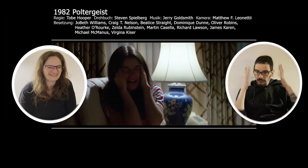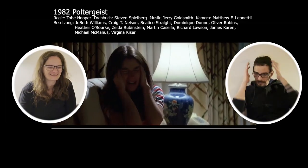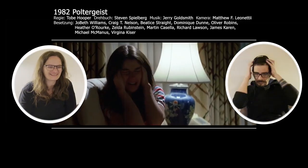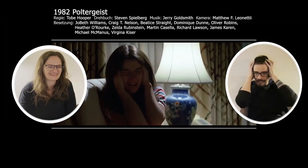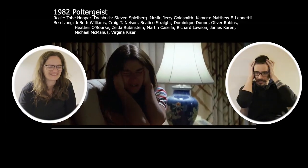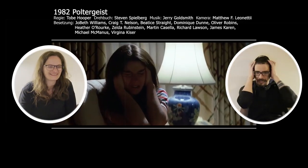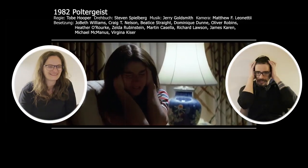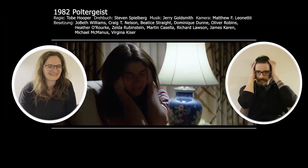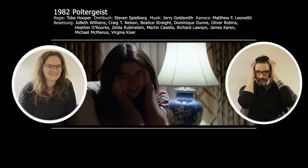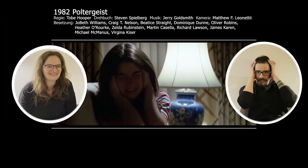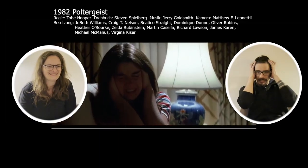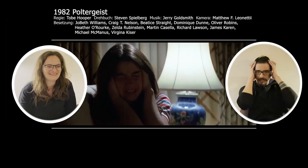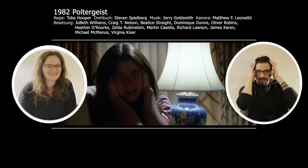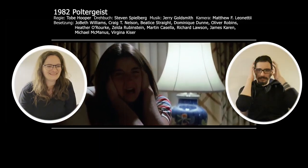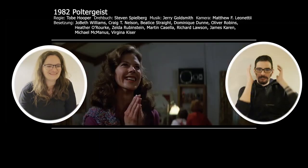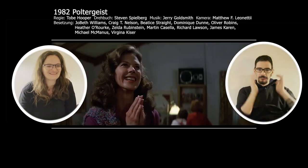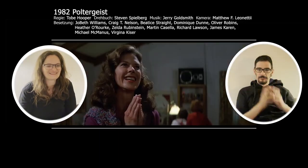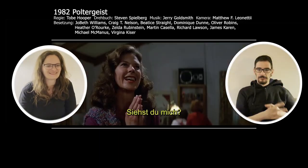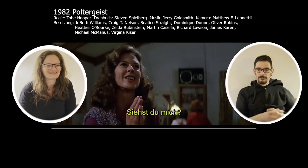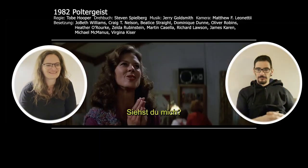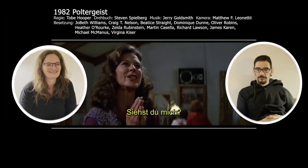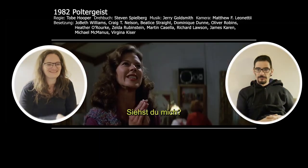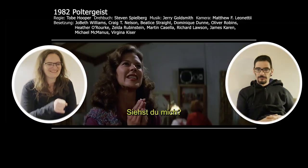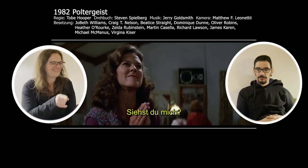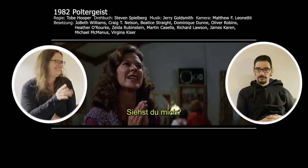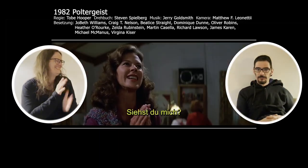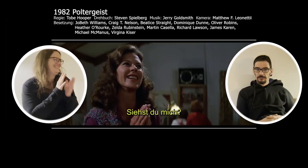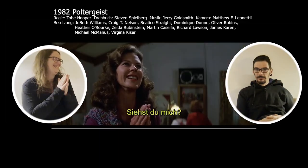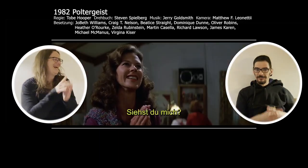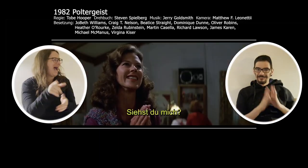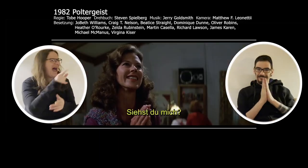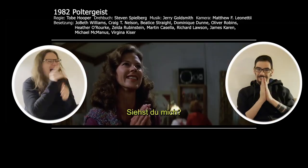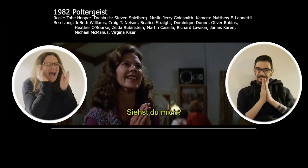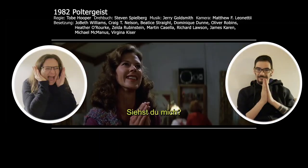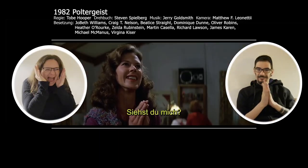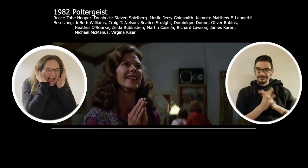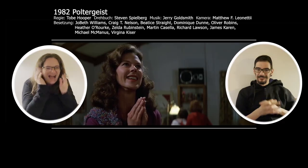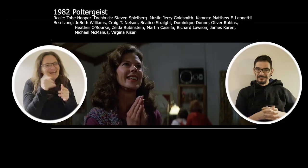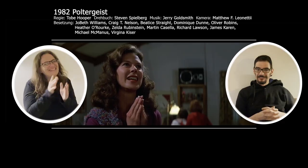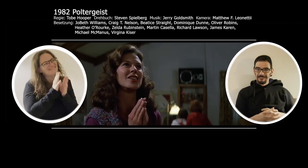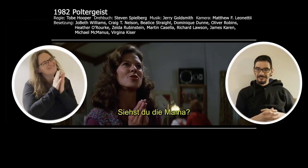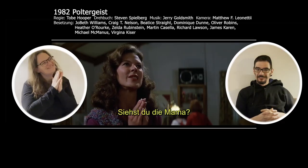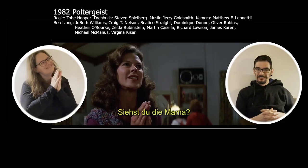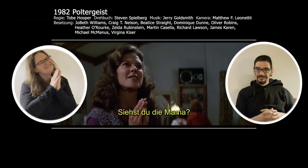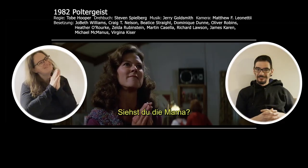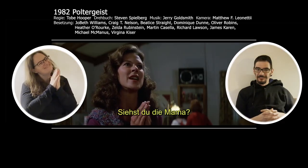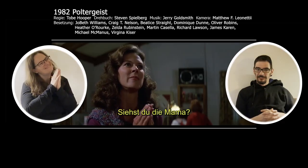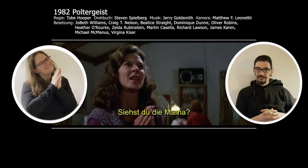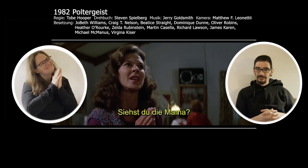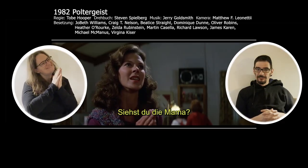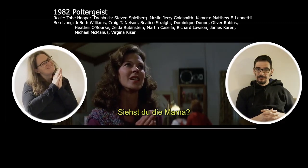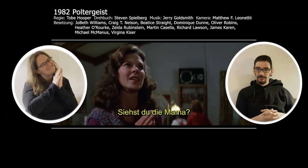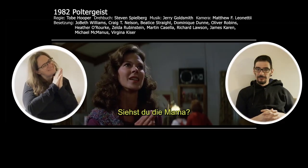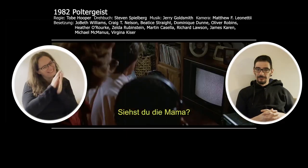This unbearable noise is almost unbearable. She prays fervently and tirelessly, while everyone else panics.